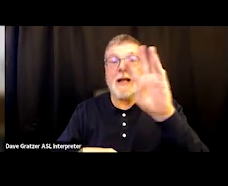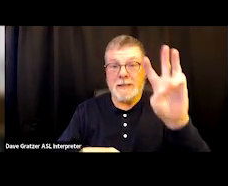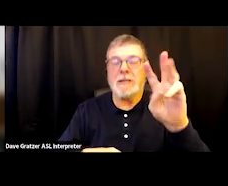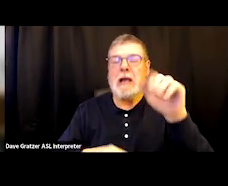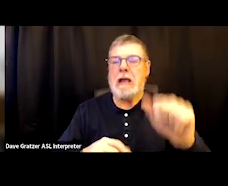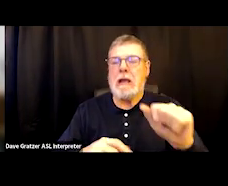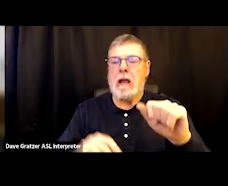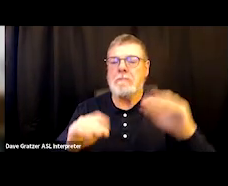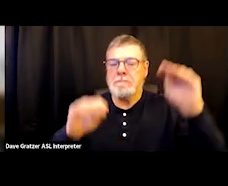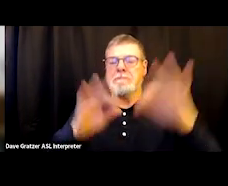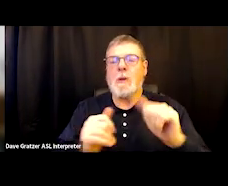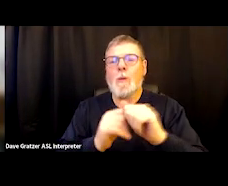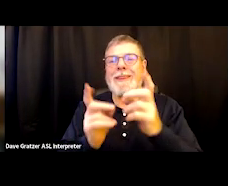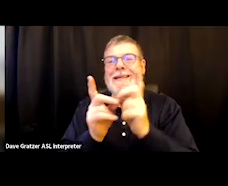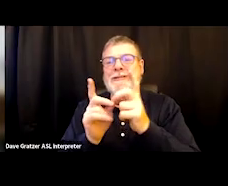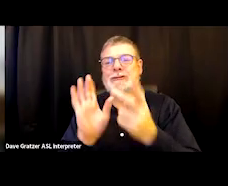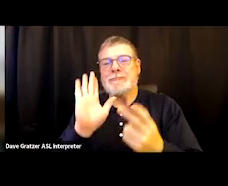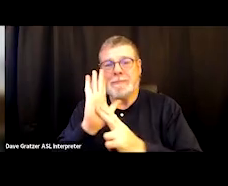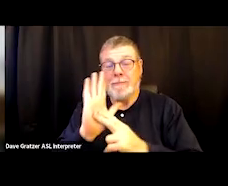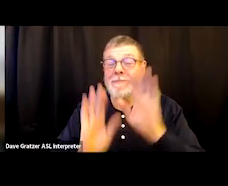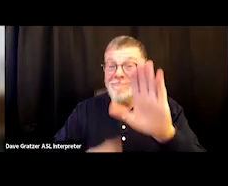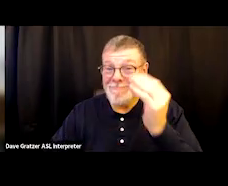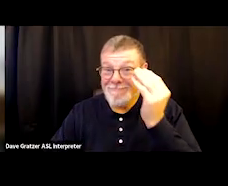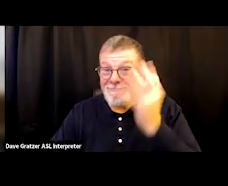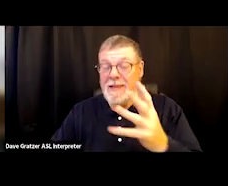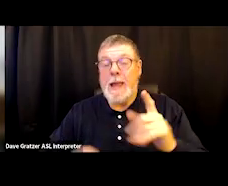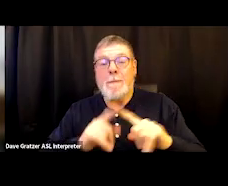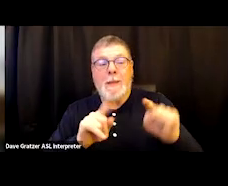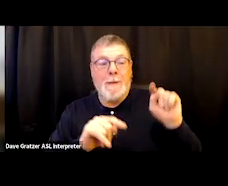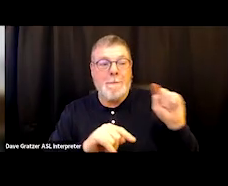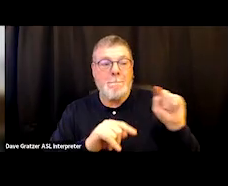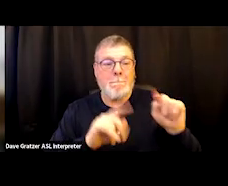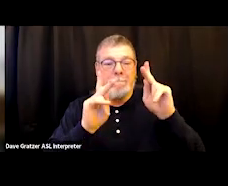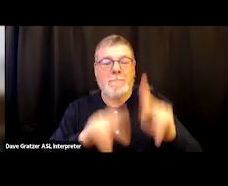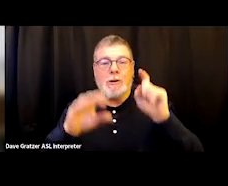with a digital signature. However, the applicant will need an email address